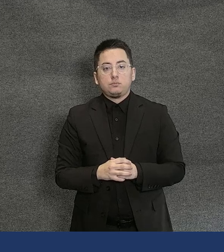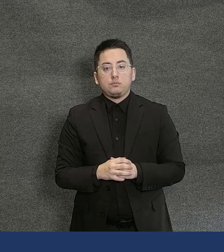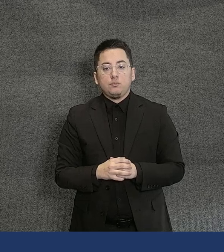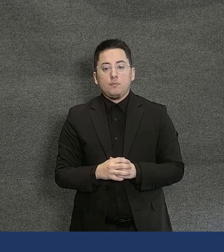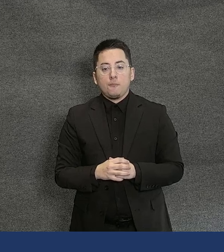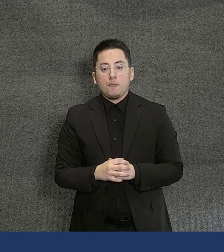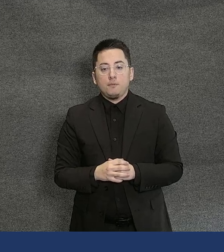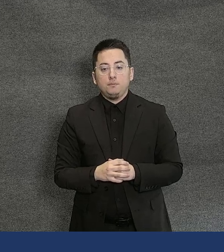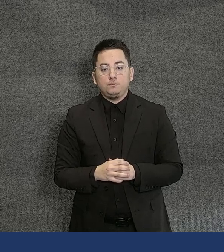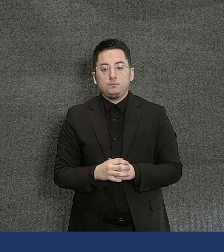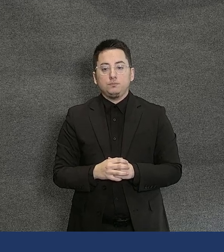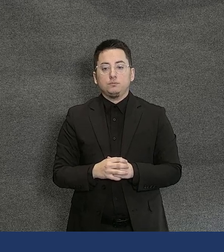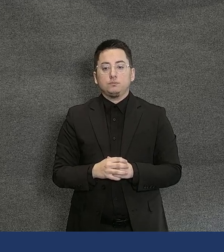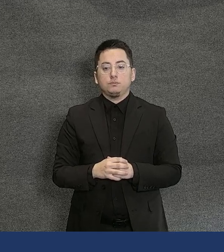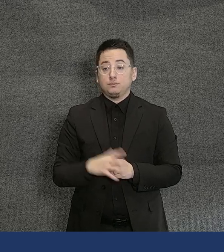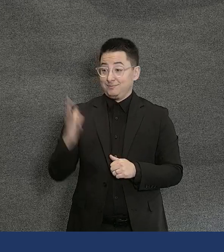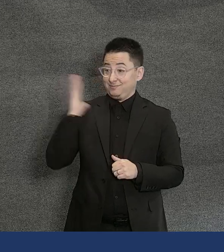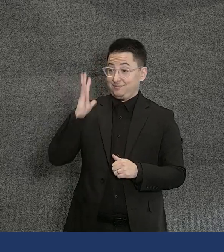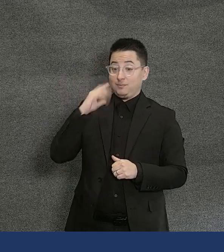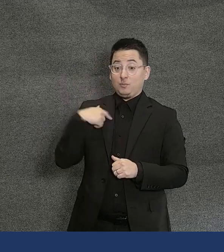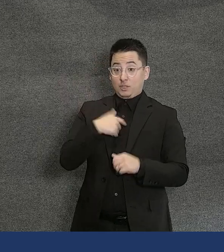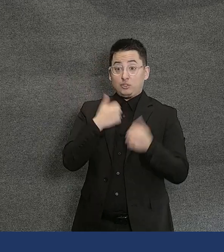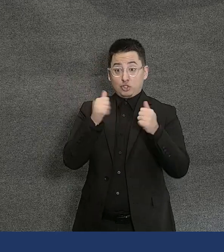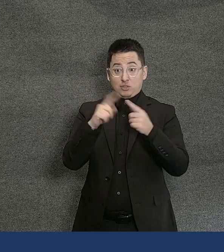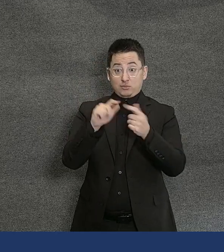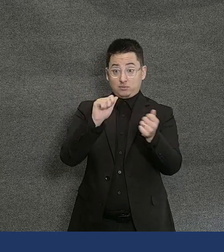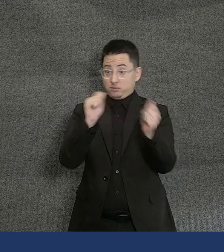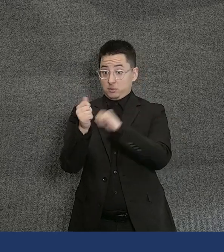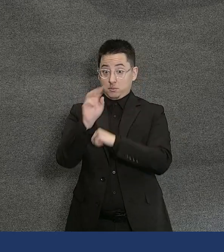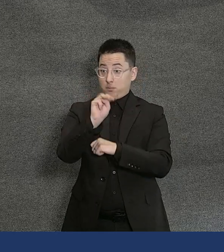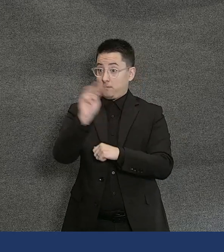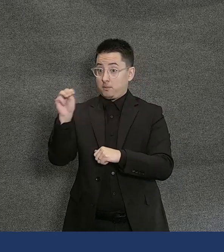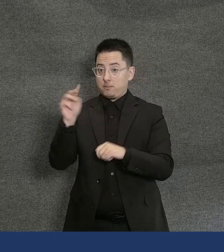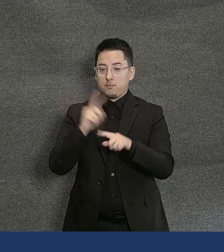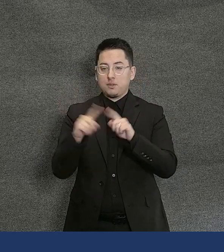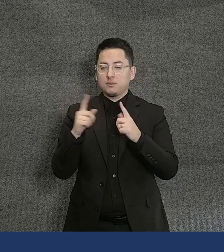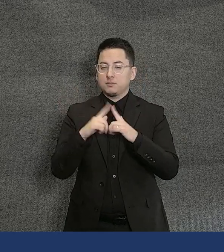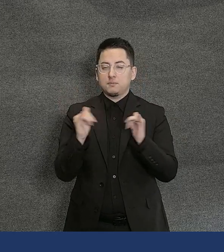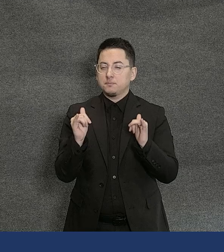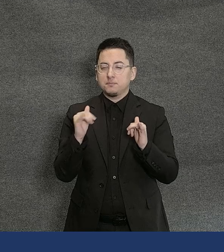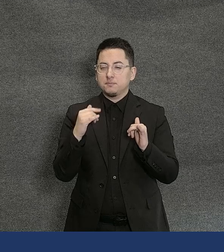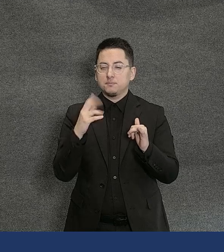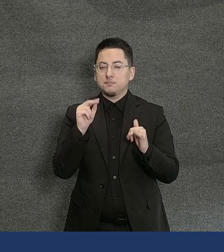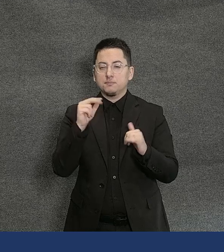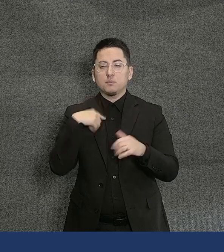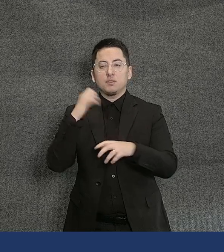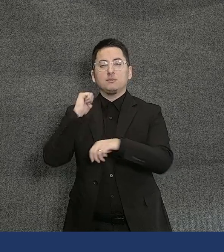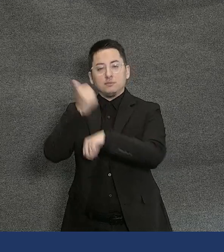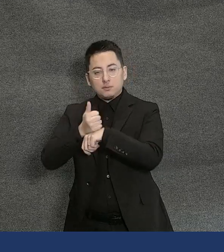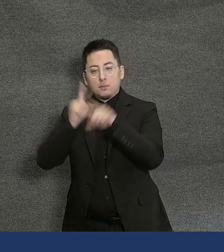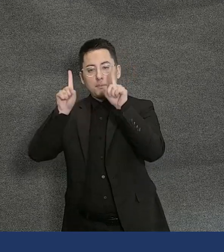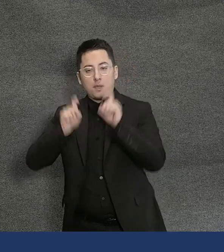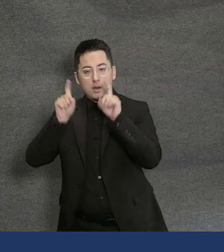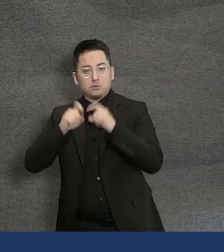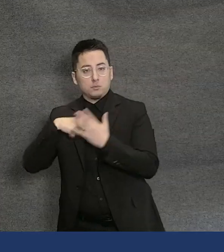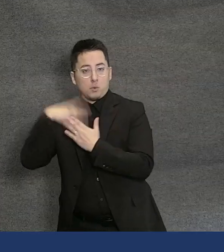to that service, pending the outcome of a pilot that we had passed in 2023 that was sponsored by Senator Marty.